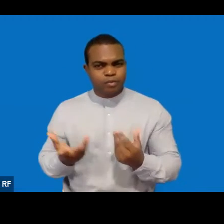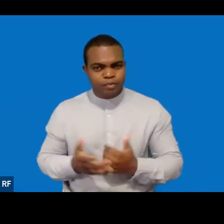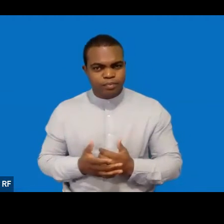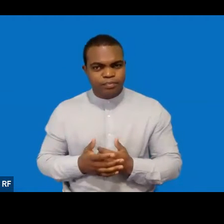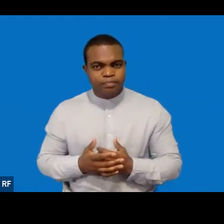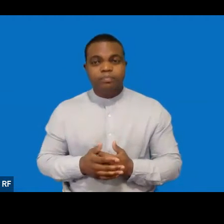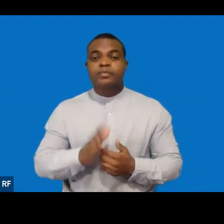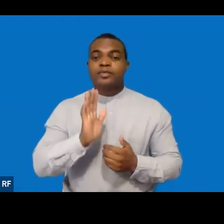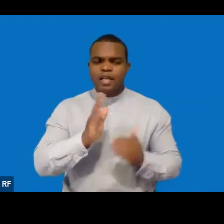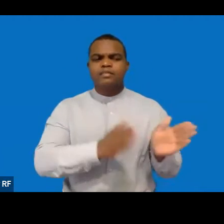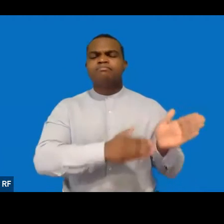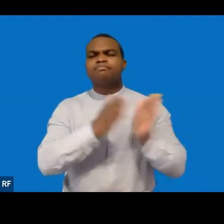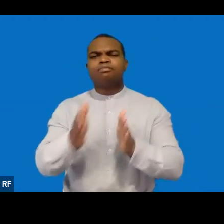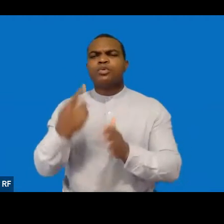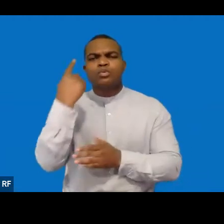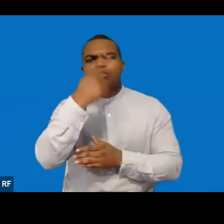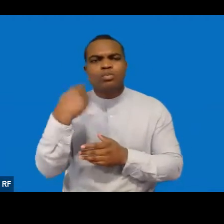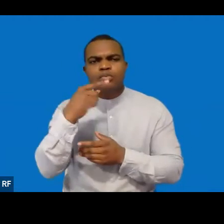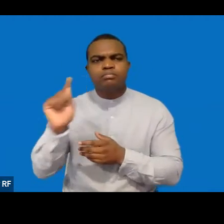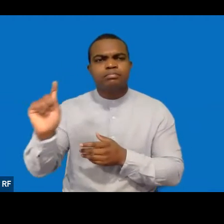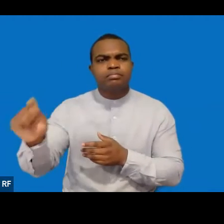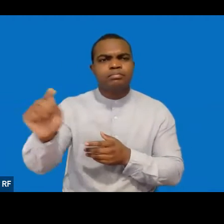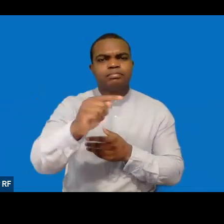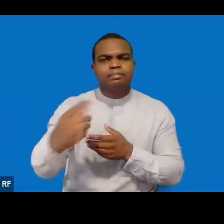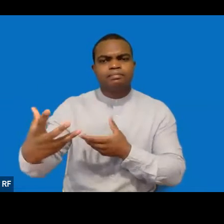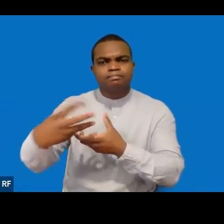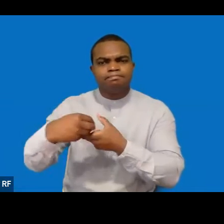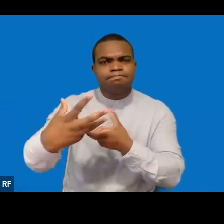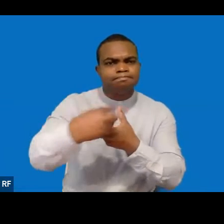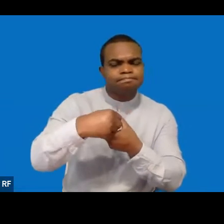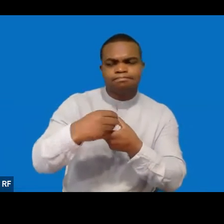or that we could pressure to make sure the card is as strong as possible.